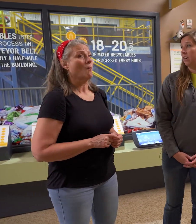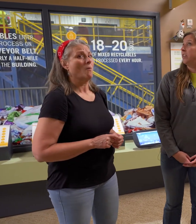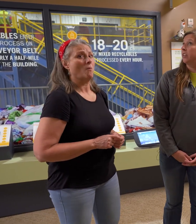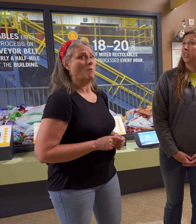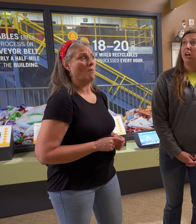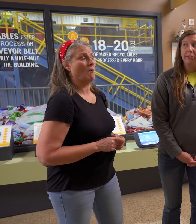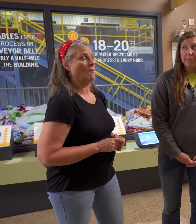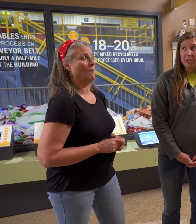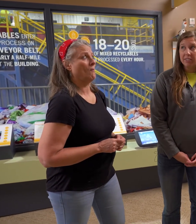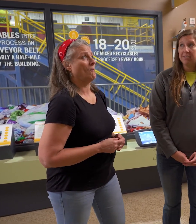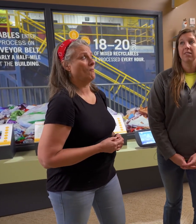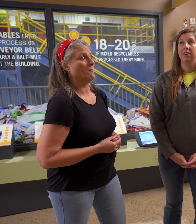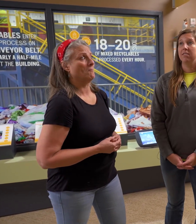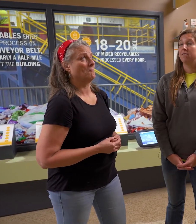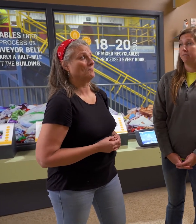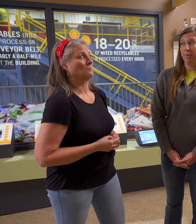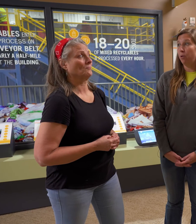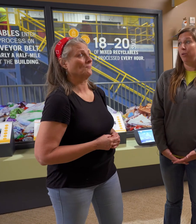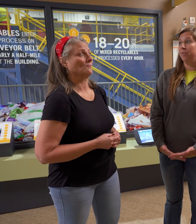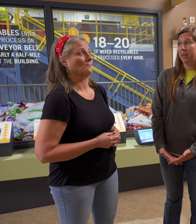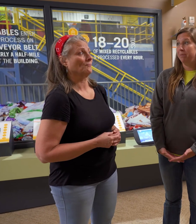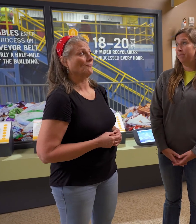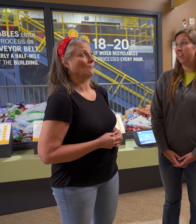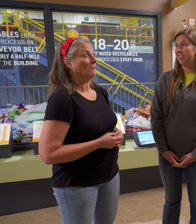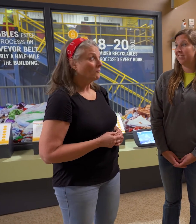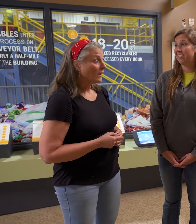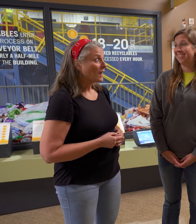Uh, you're coloring books from old paper products.